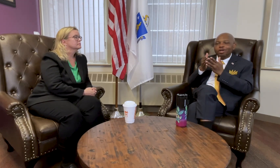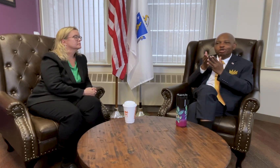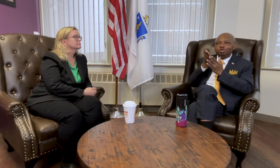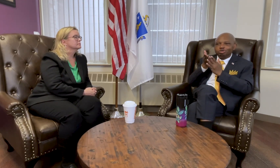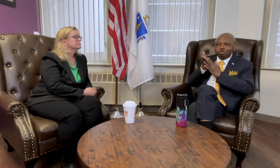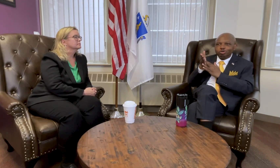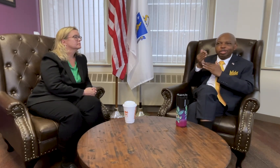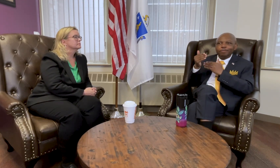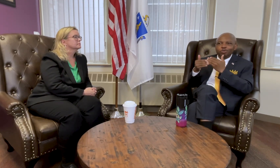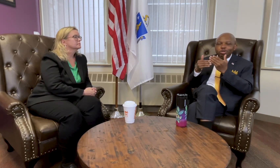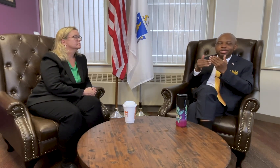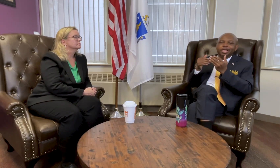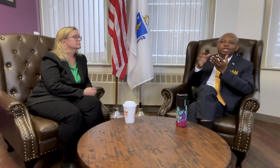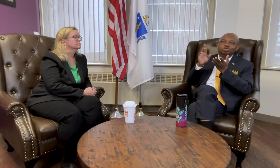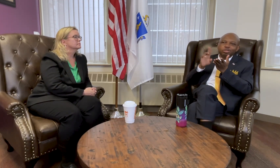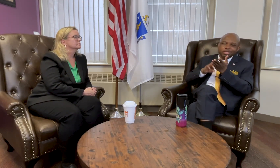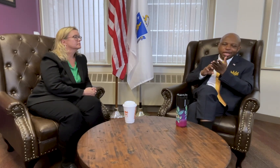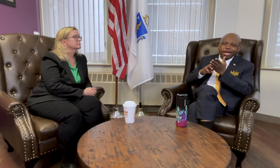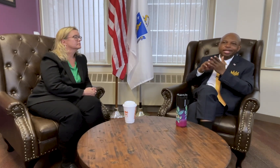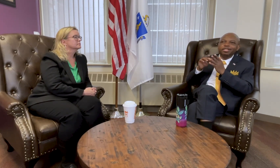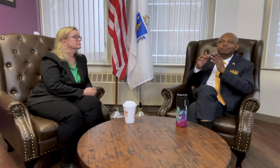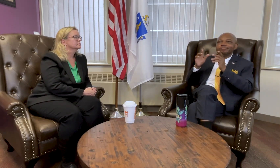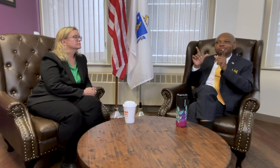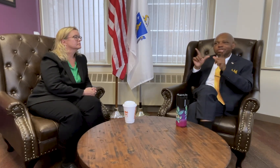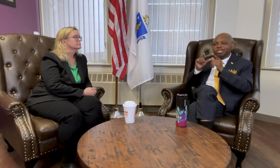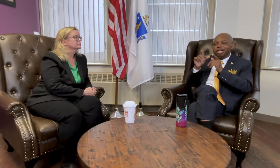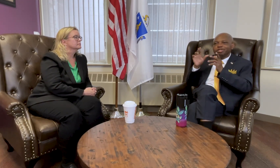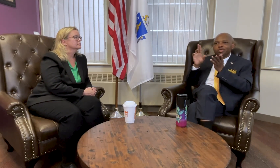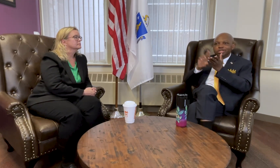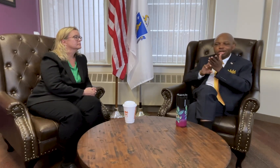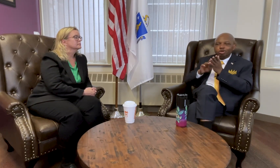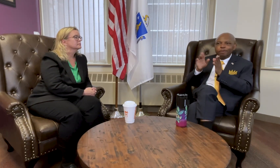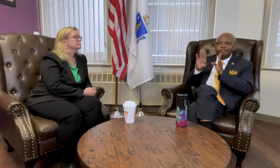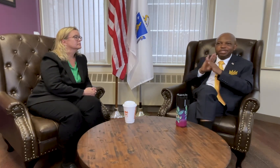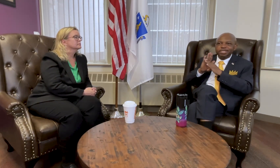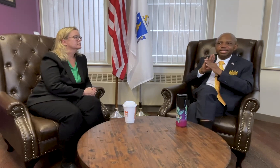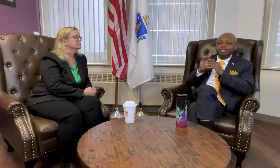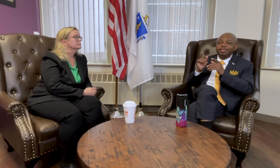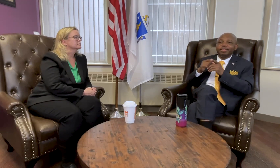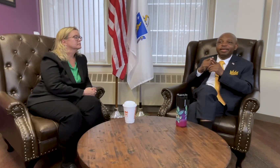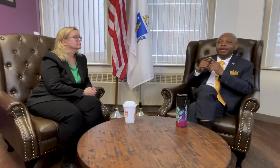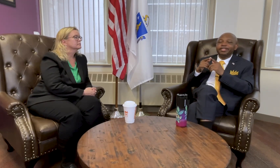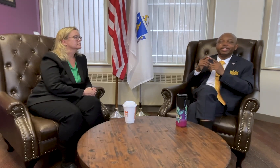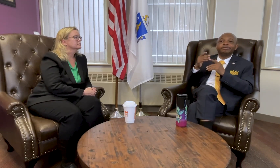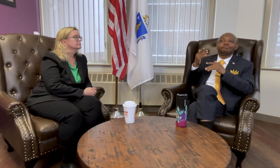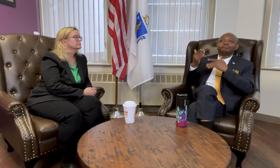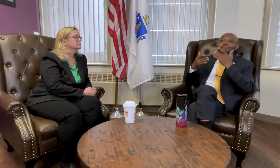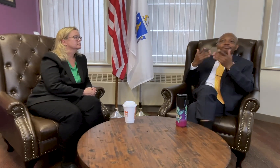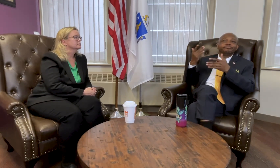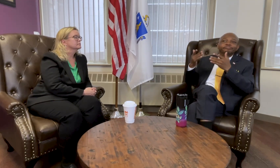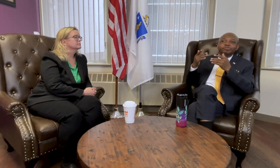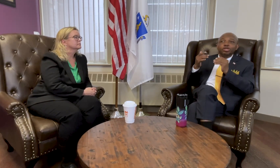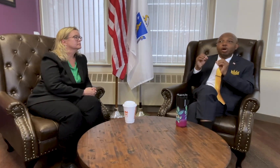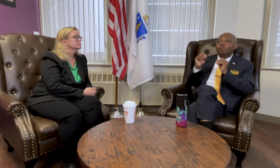That office will assist and guide you through the process of registering your business. Indeed,